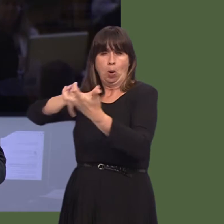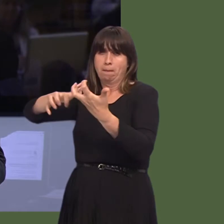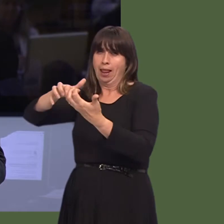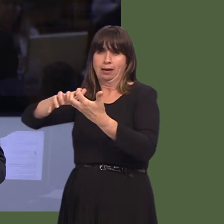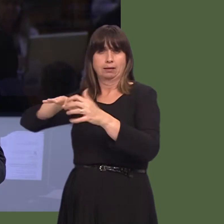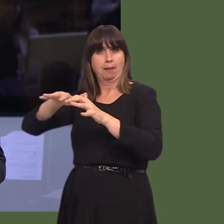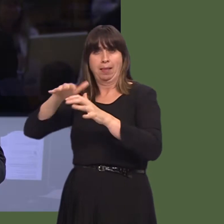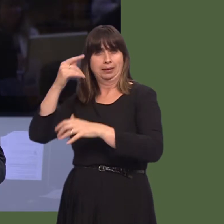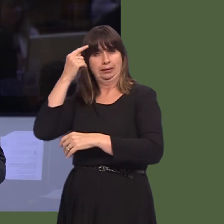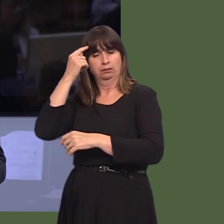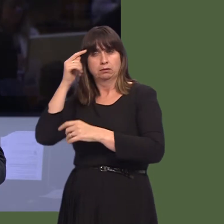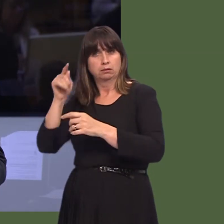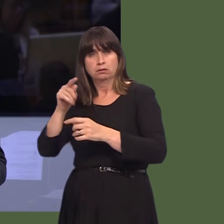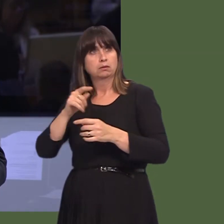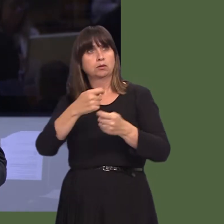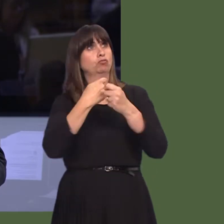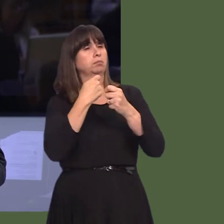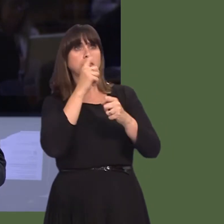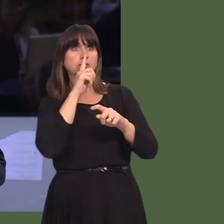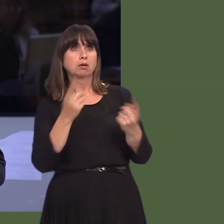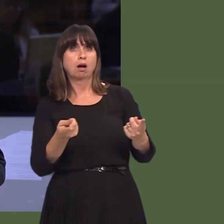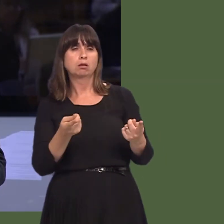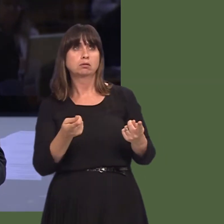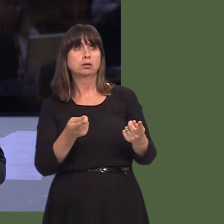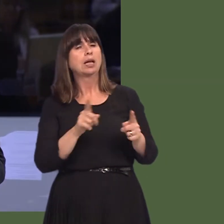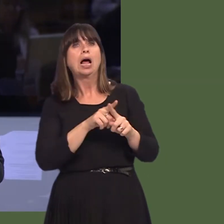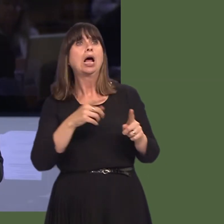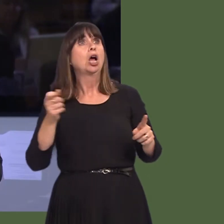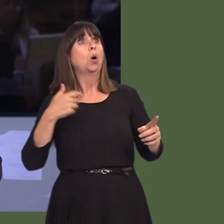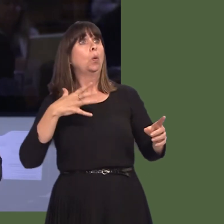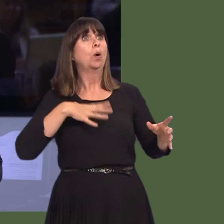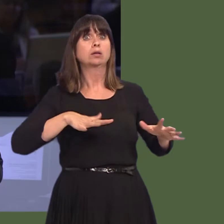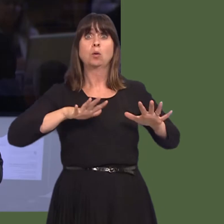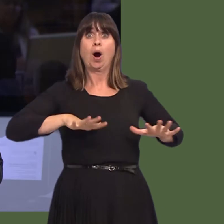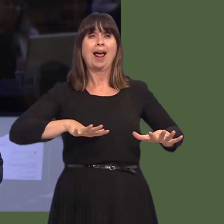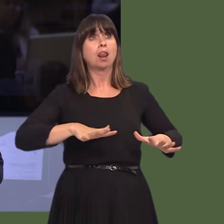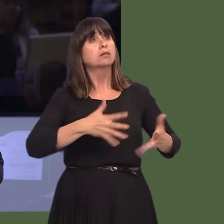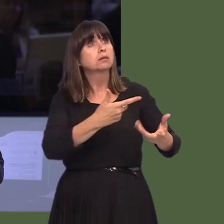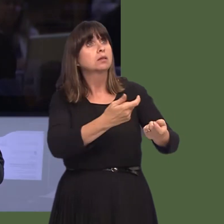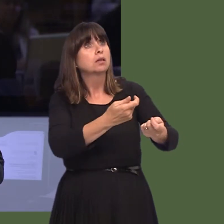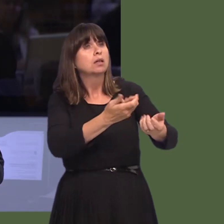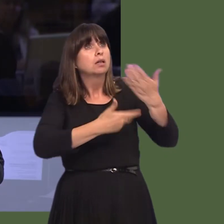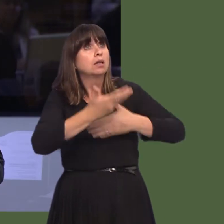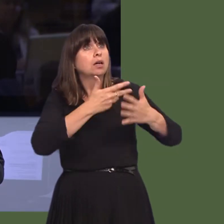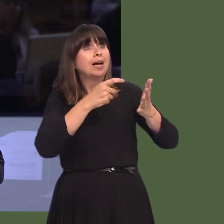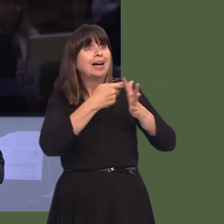able to access treatment, including the keto diet, although recommended as a first-line treatment by the National Institute for Health and Care Excellence.